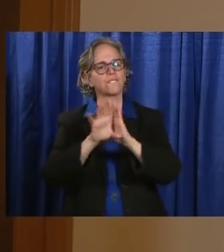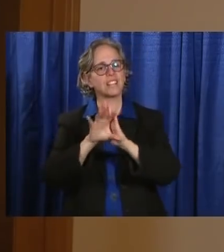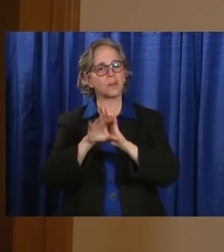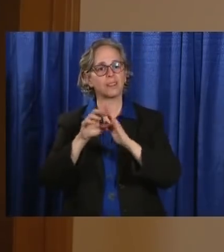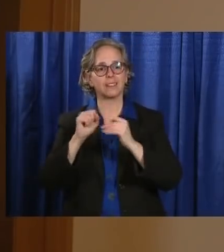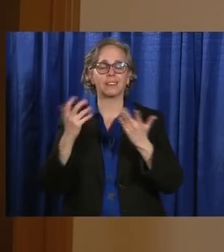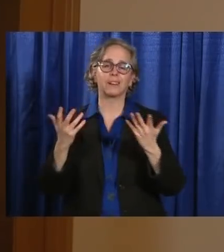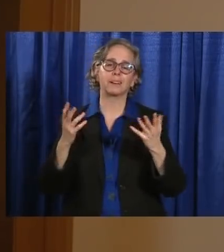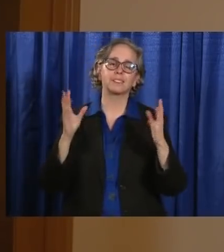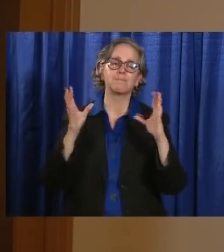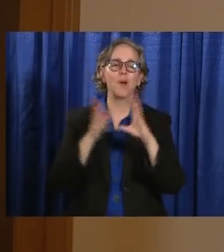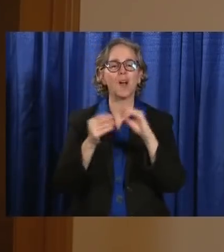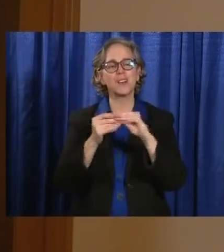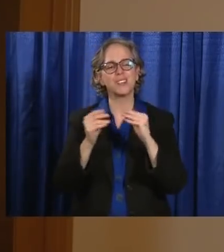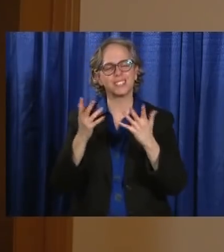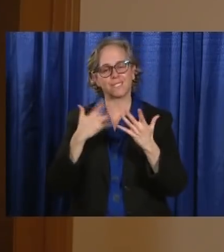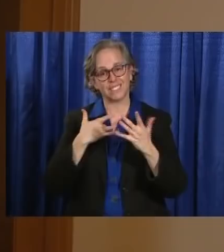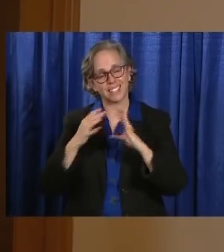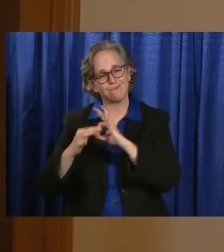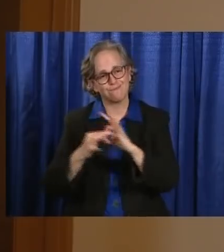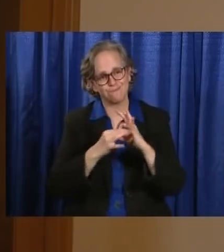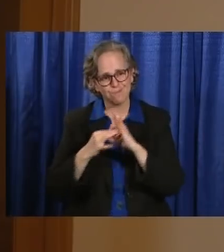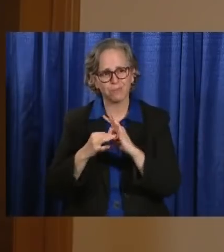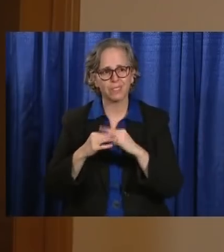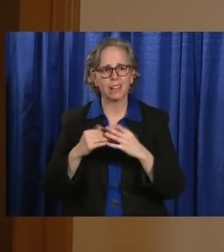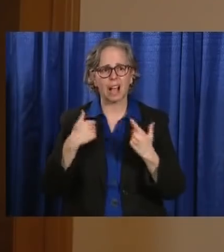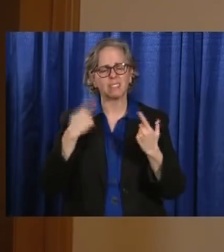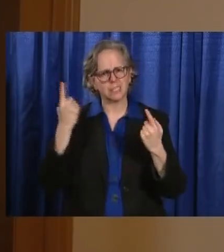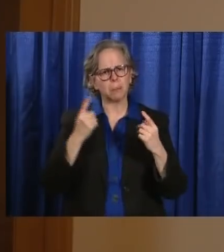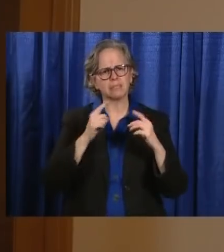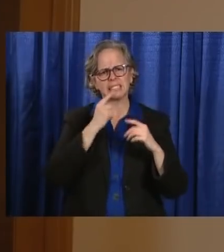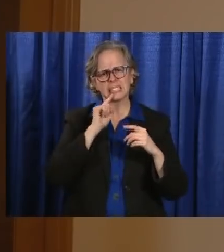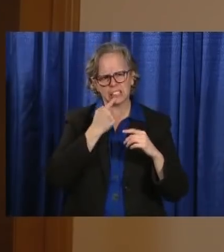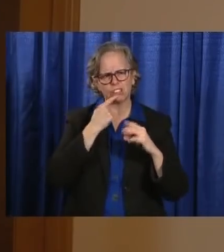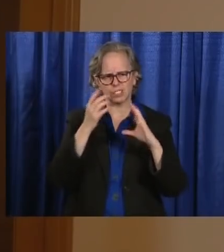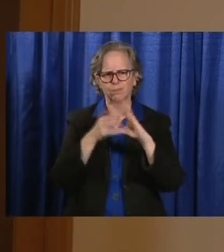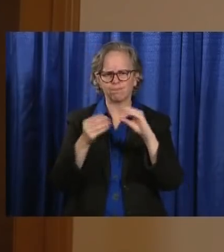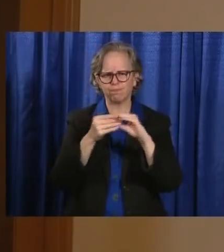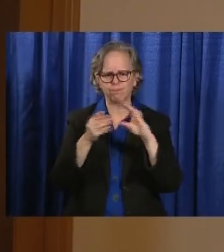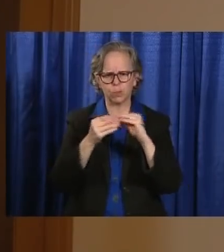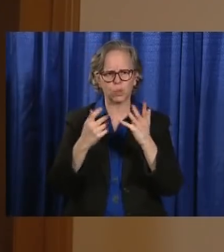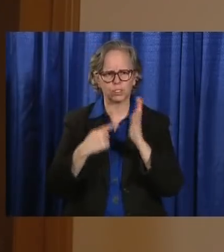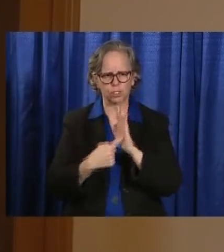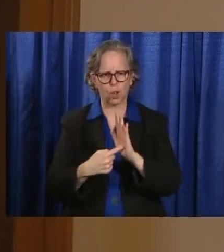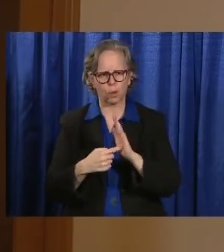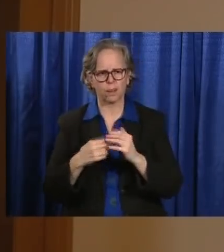ARE A PRETTY AMAZING PERSON. I HAVE A LOT TO SHARE WITH YOU TODAY. WE ARE TRYING TO BE